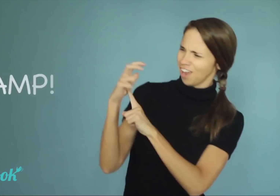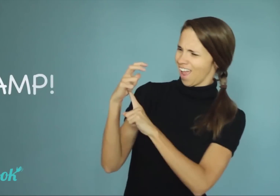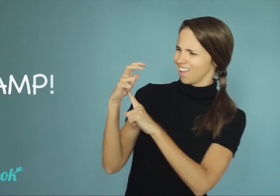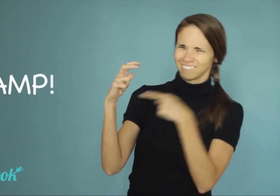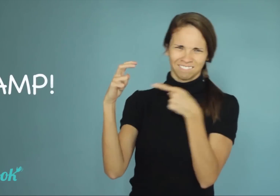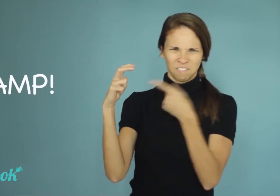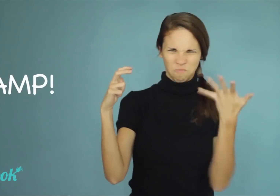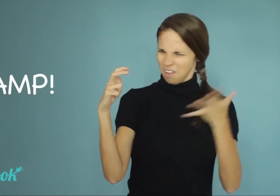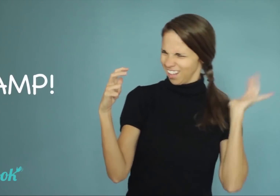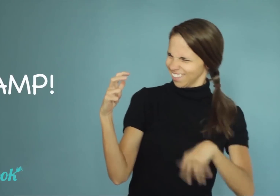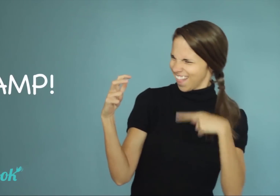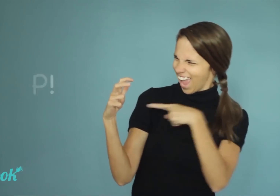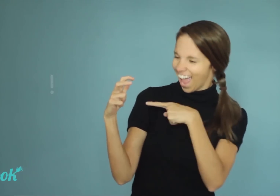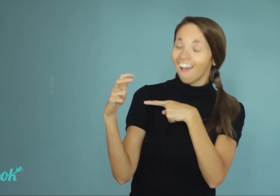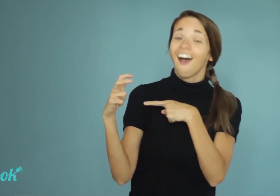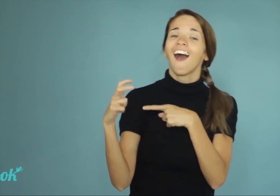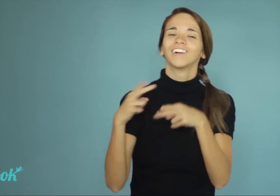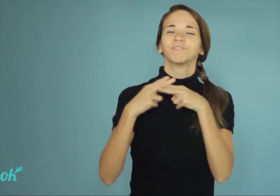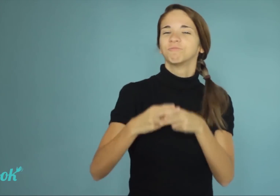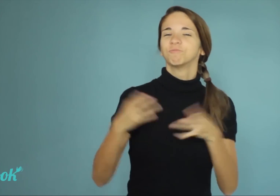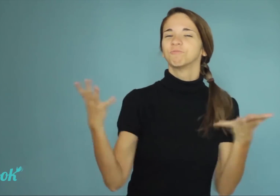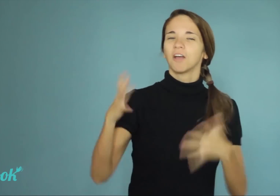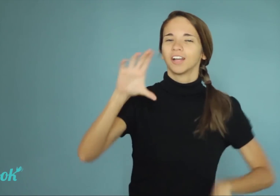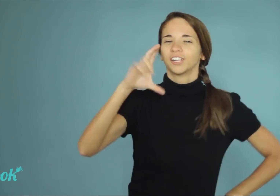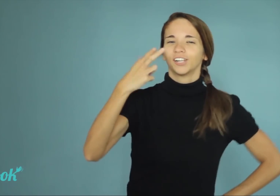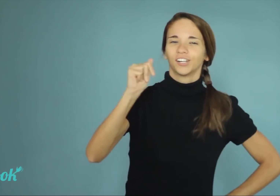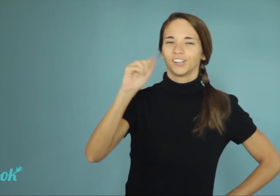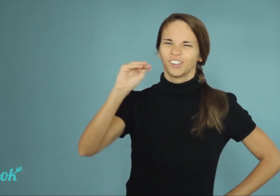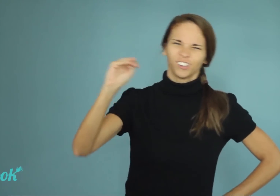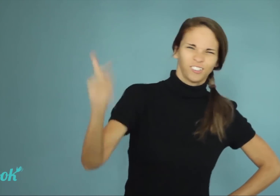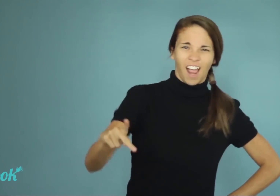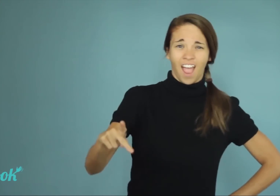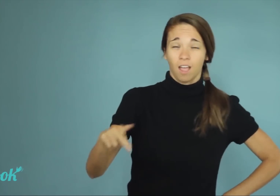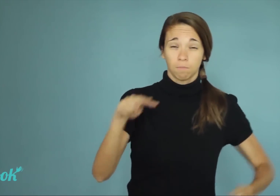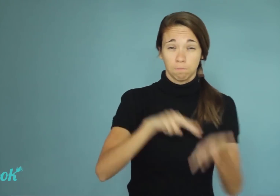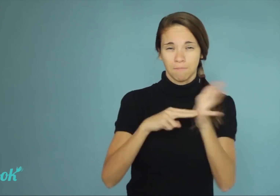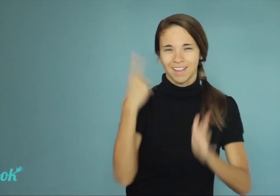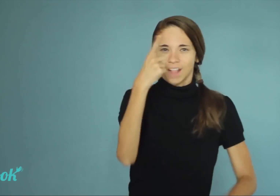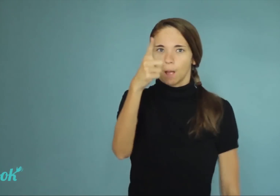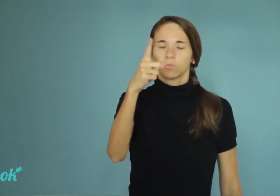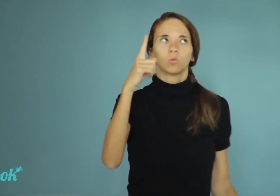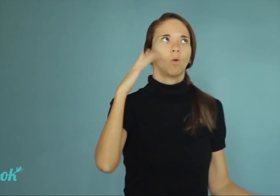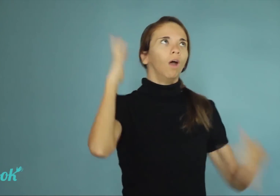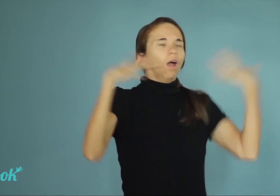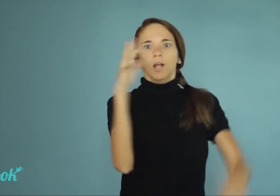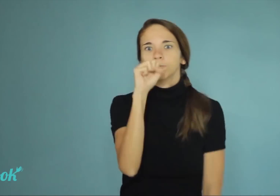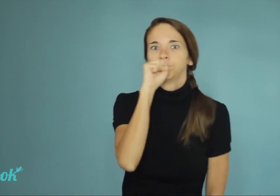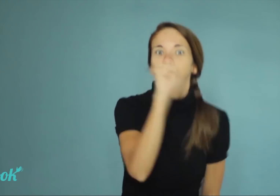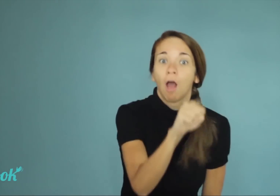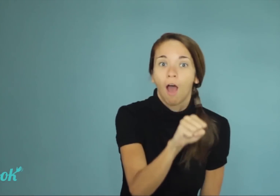Champ… what does this sign mean? Well it’s when you absolutely love something.